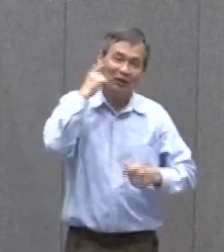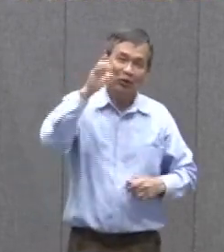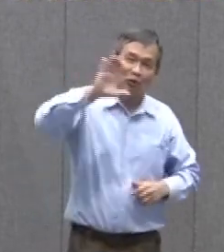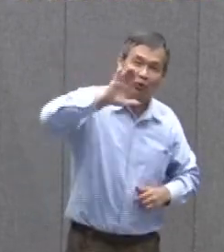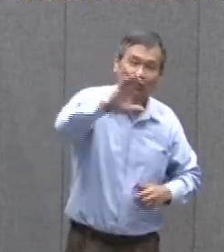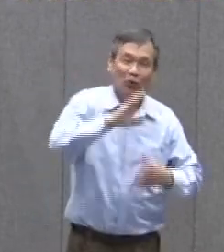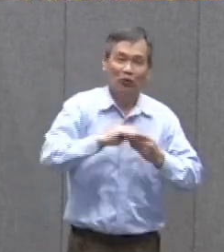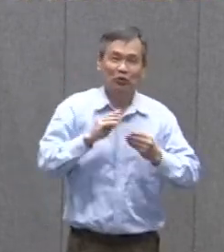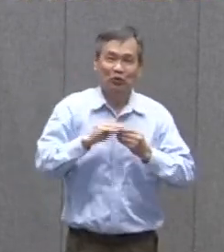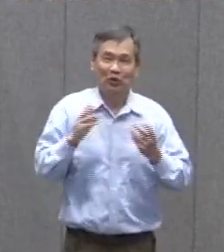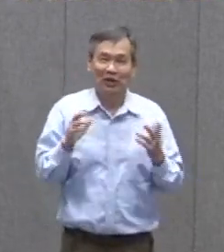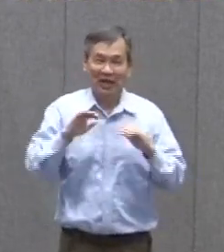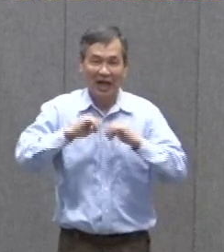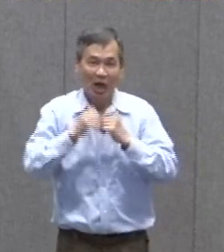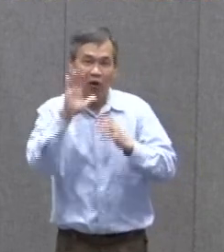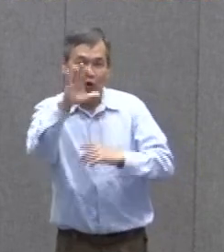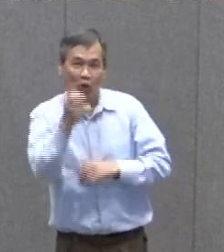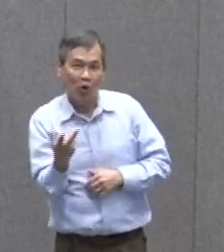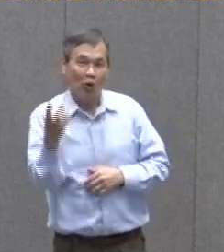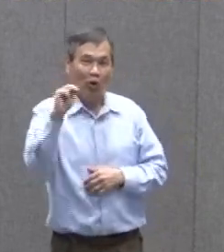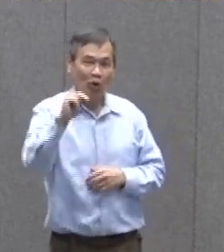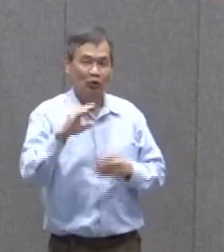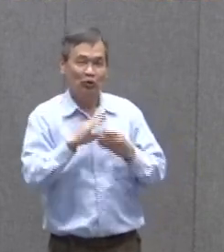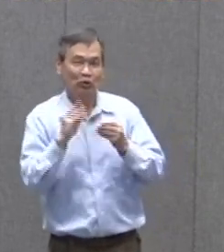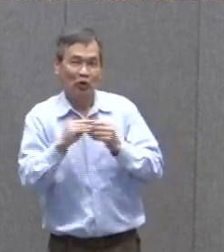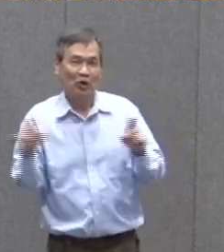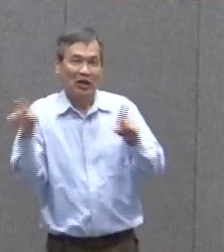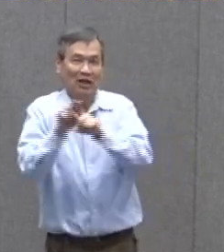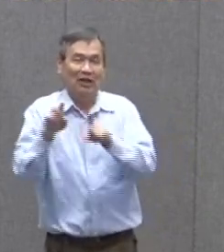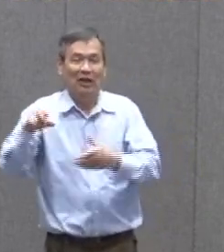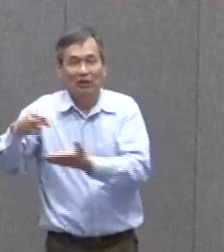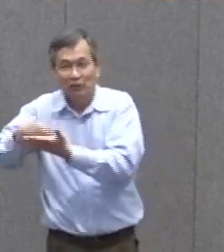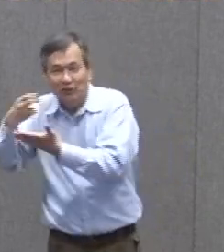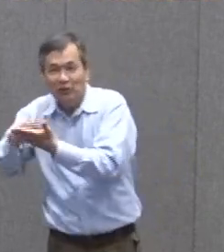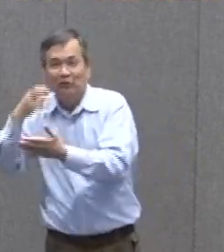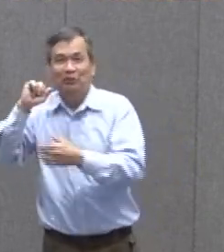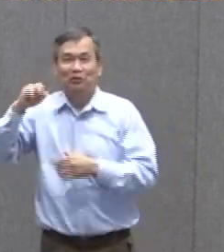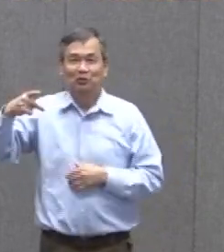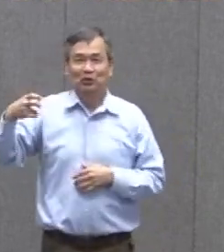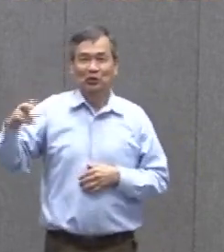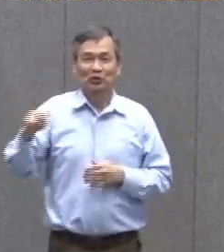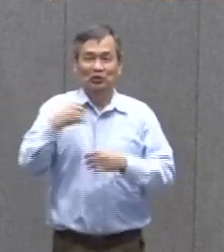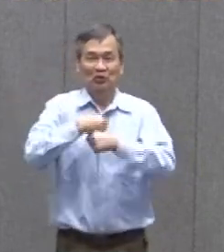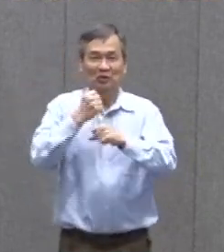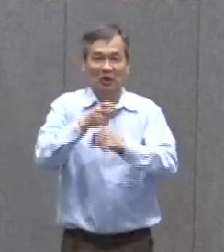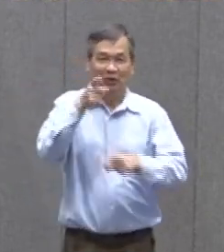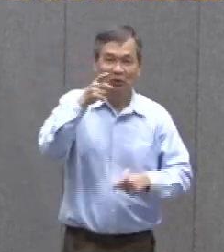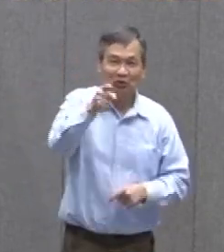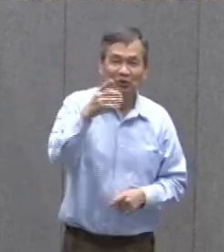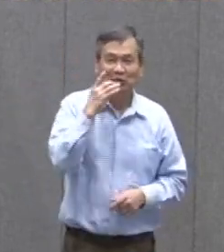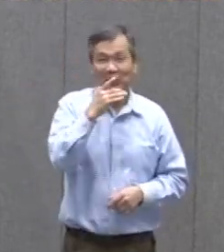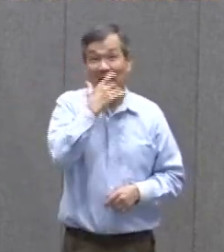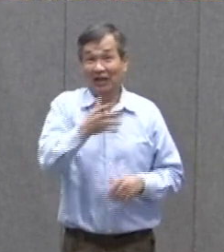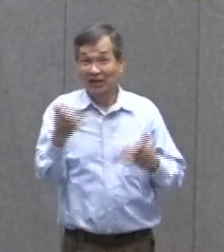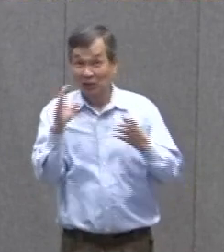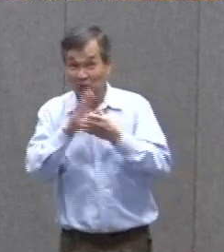and how you wrote your own story about things that make you lucky. And when you're done writing your story,